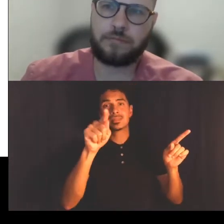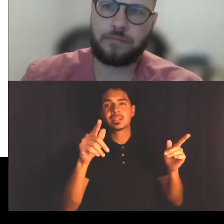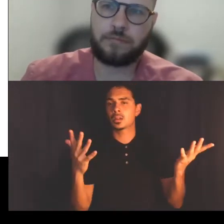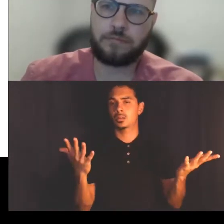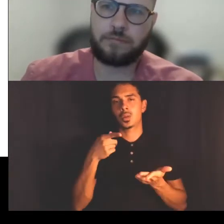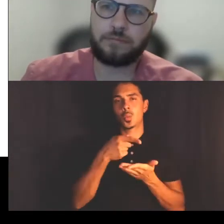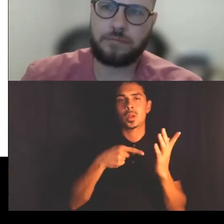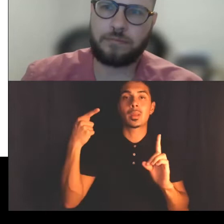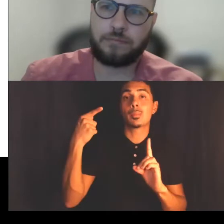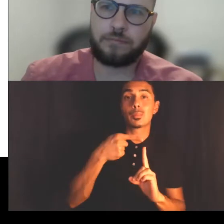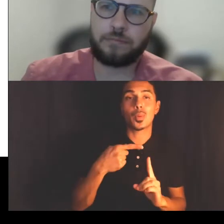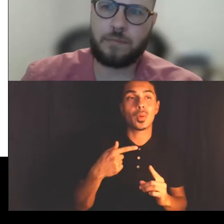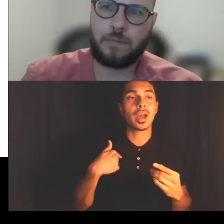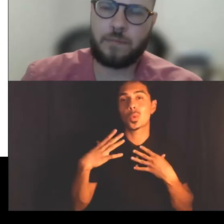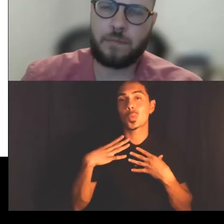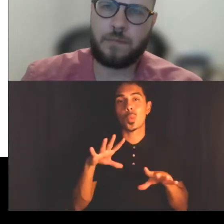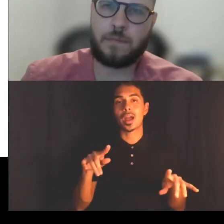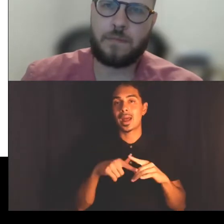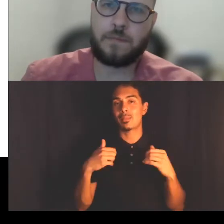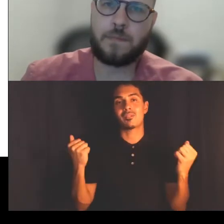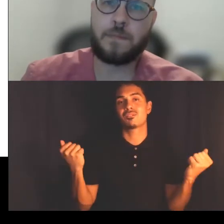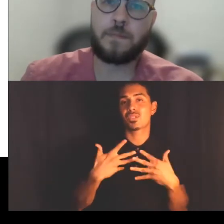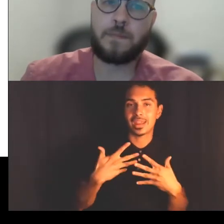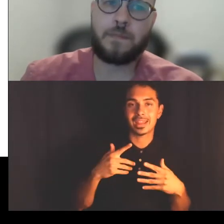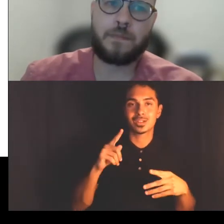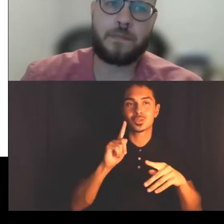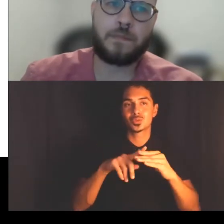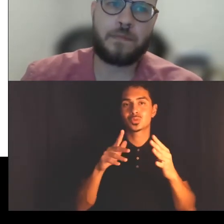I don't want to. I'm too afraid to even pick up that phone.